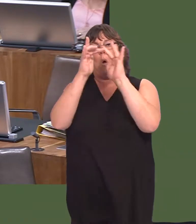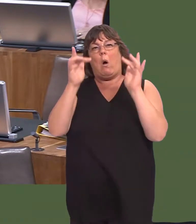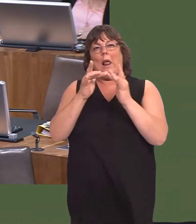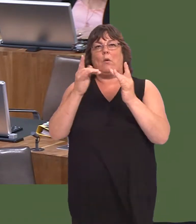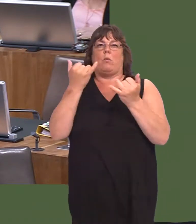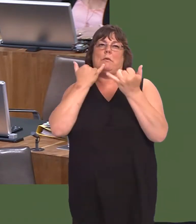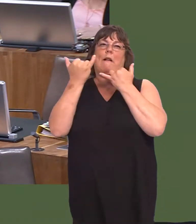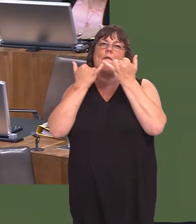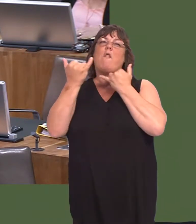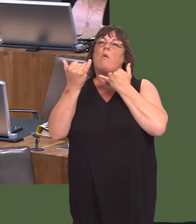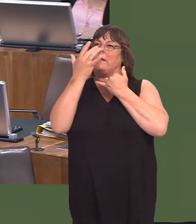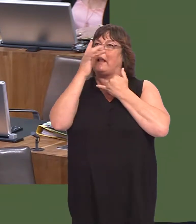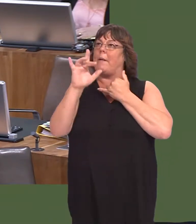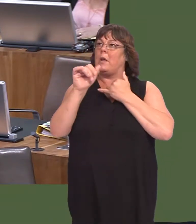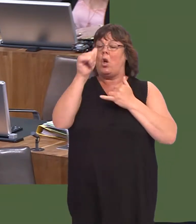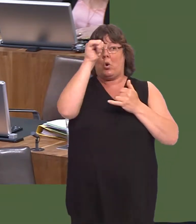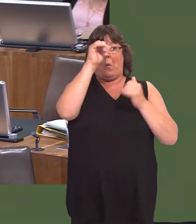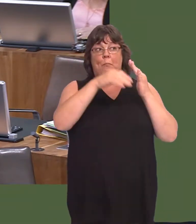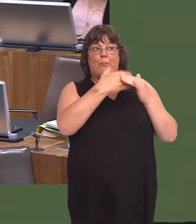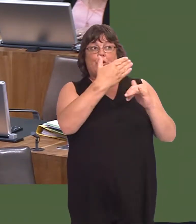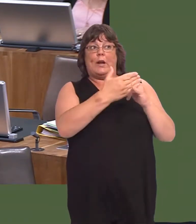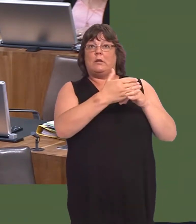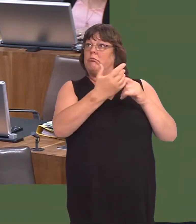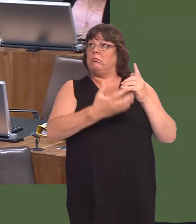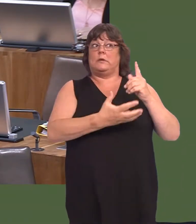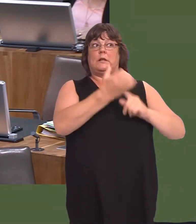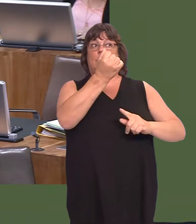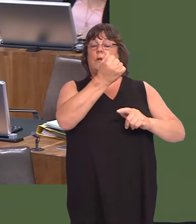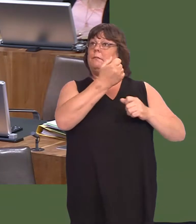I have seen local authoritiesóBridgend is one exampleóthat run very successful campaigns